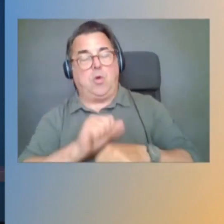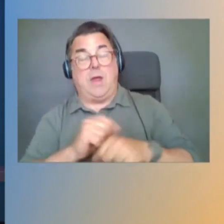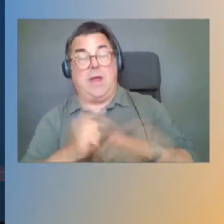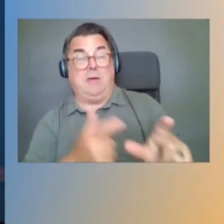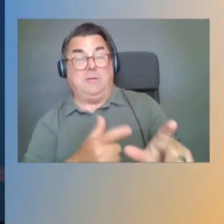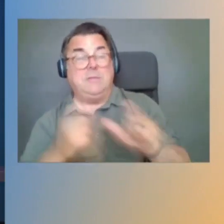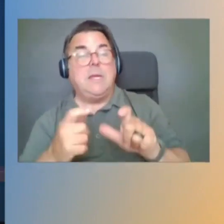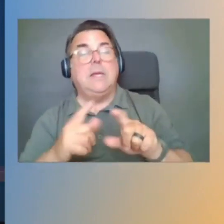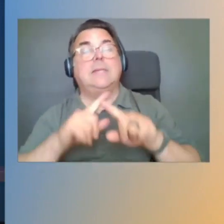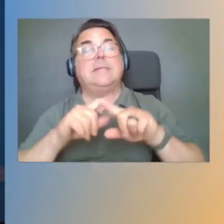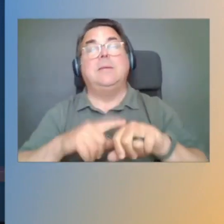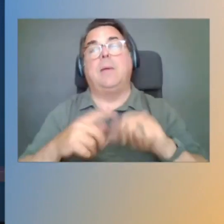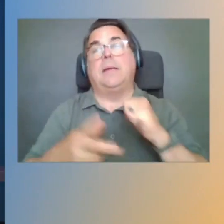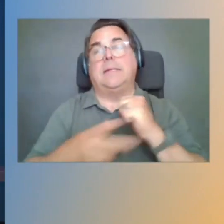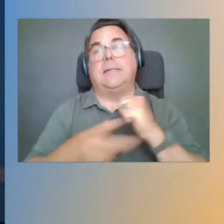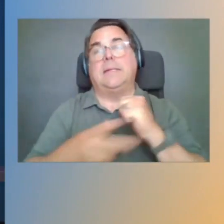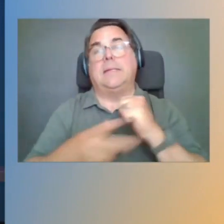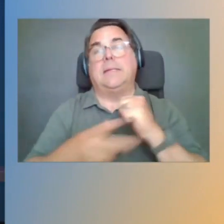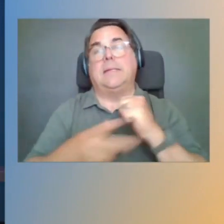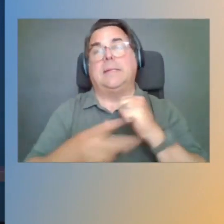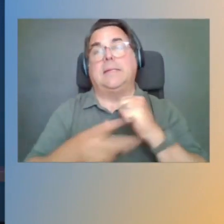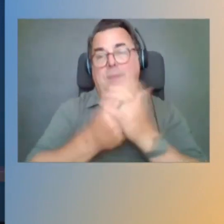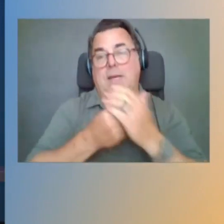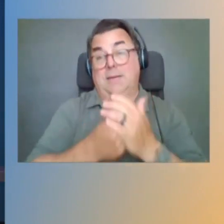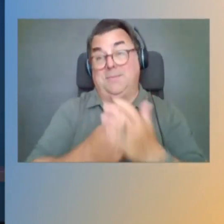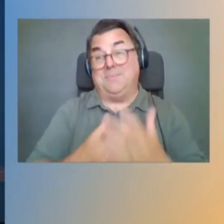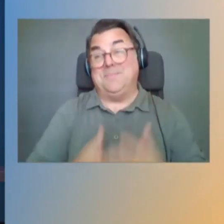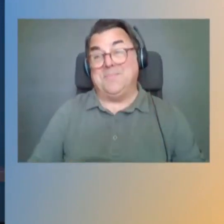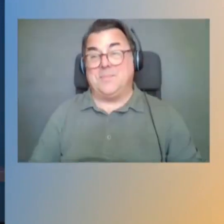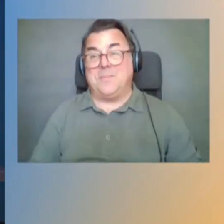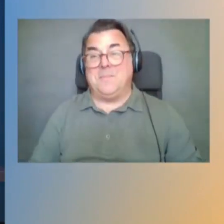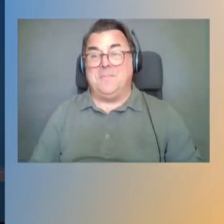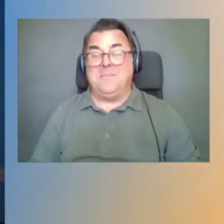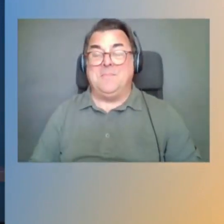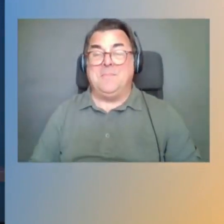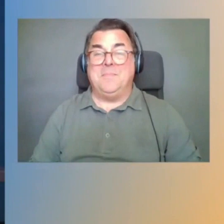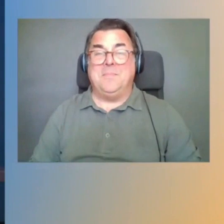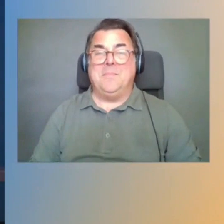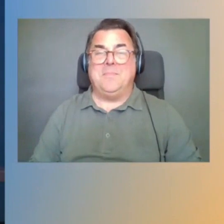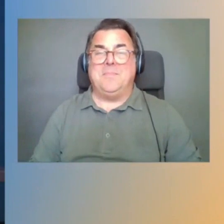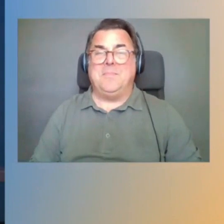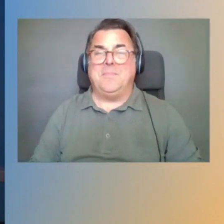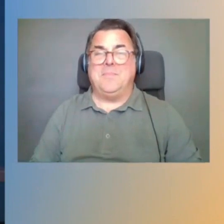they can run their software. Wow. There's a lot of innovation here with Graviton